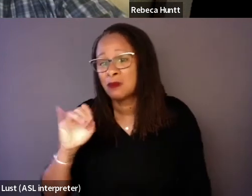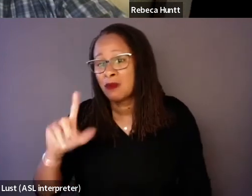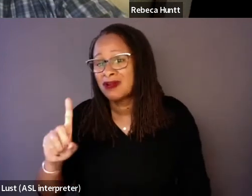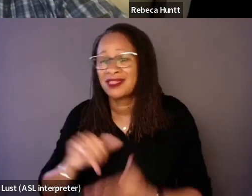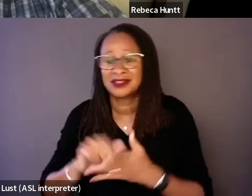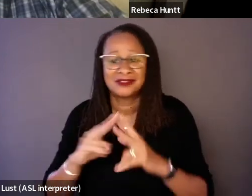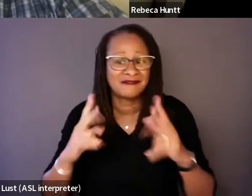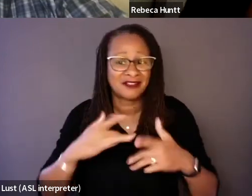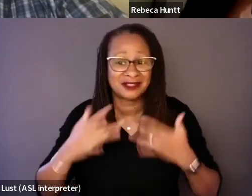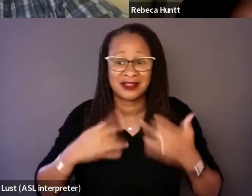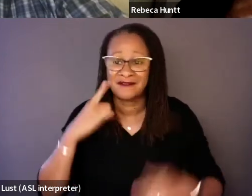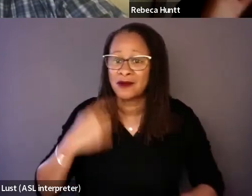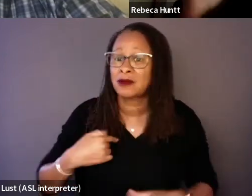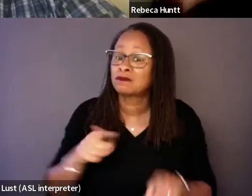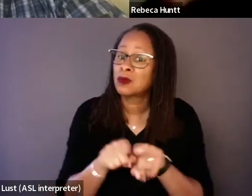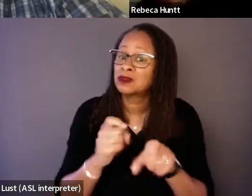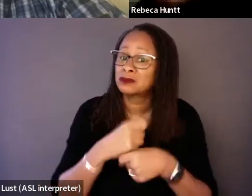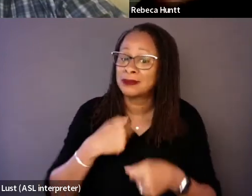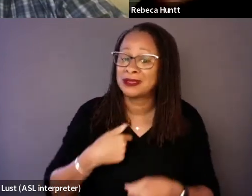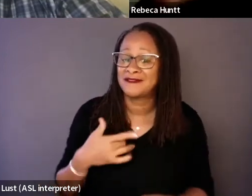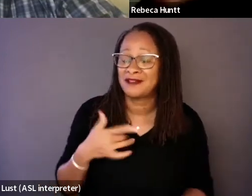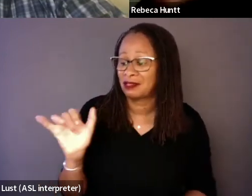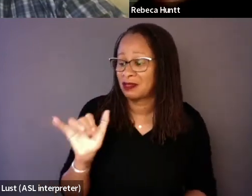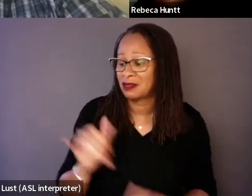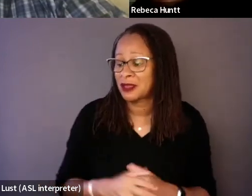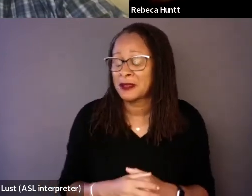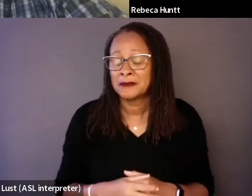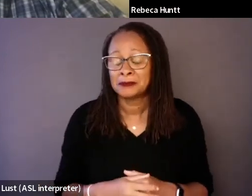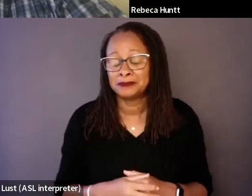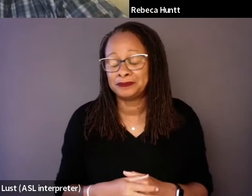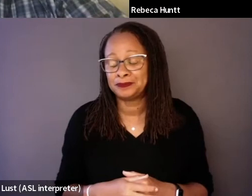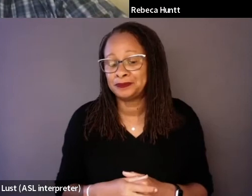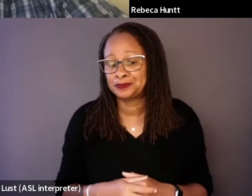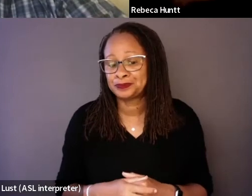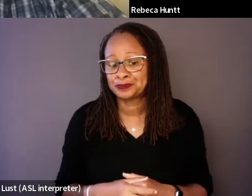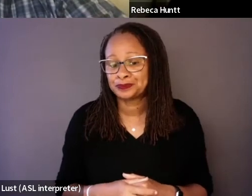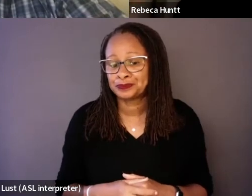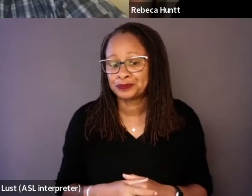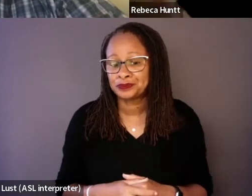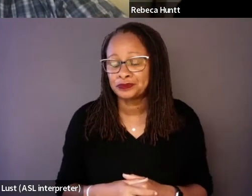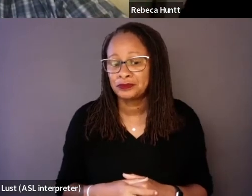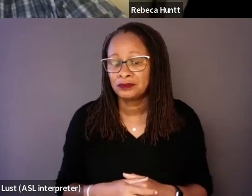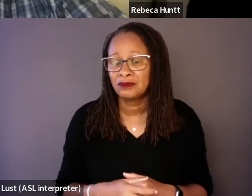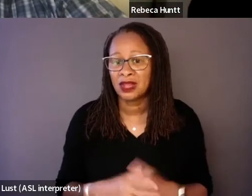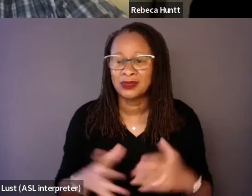me and also made me feel like would add to sort of this universe that we were -- that I was